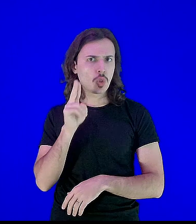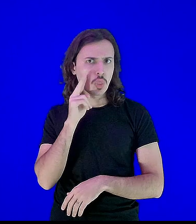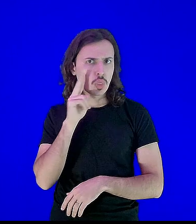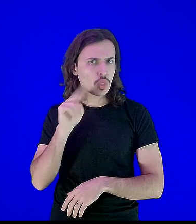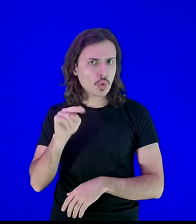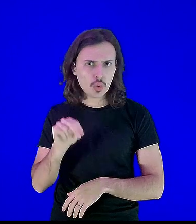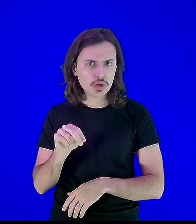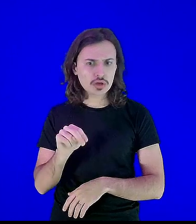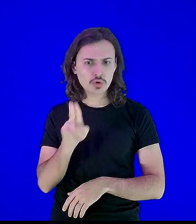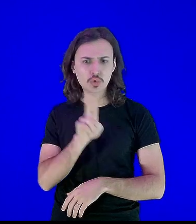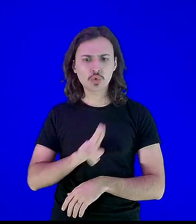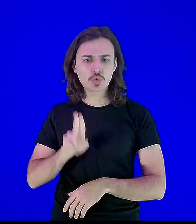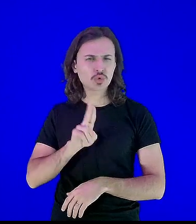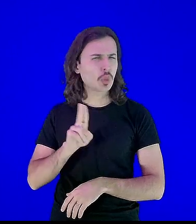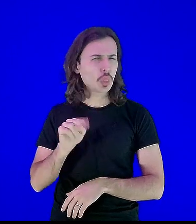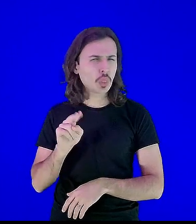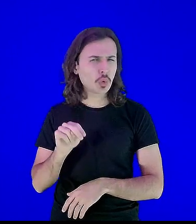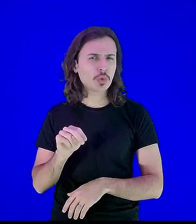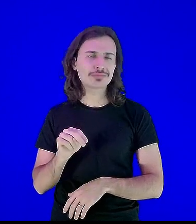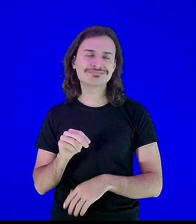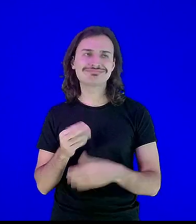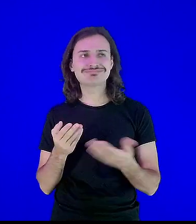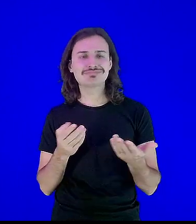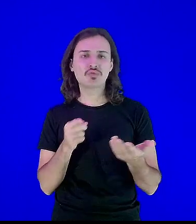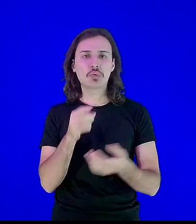much sense to you, so I'm going to try to explain a bit